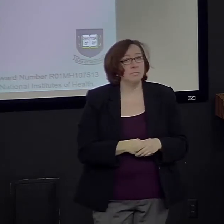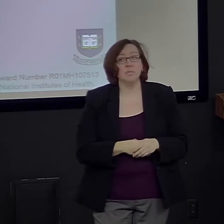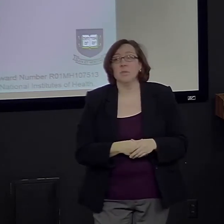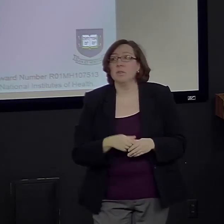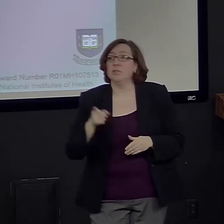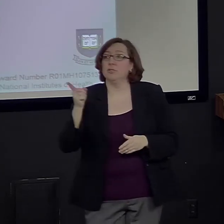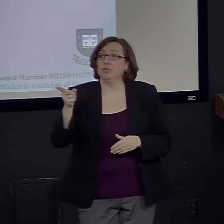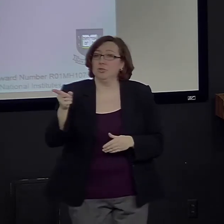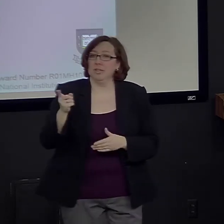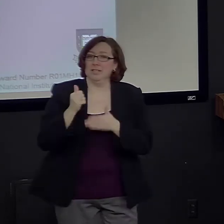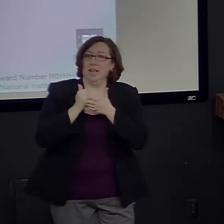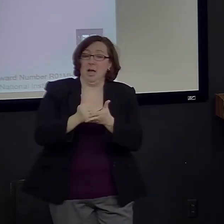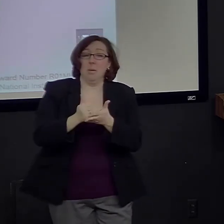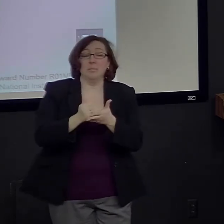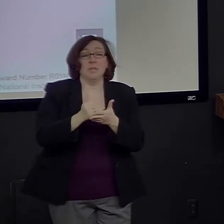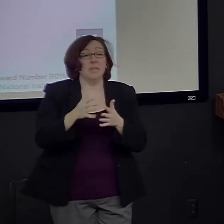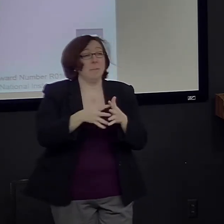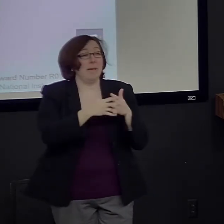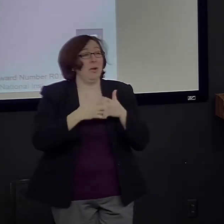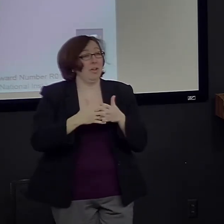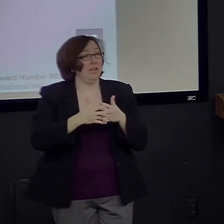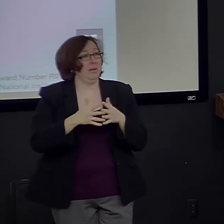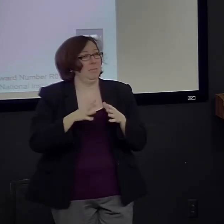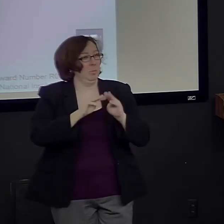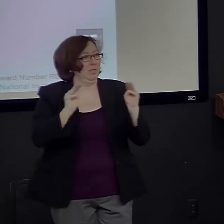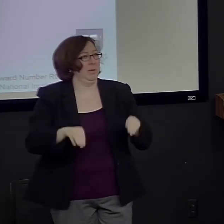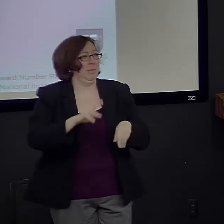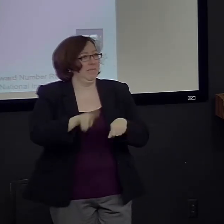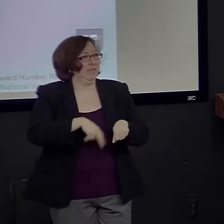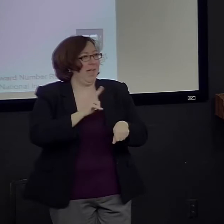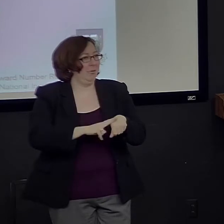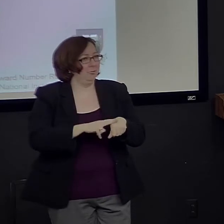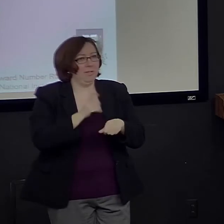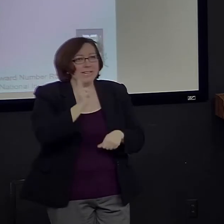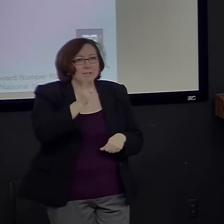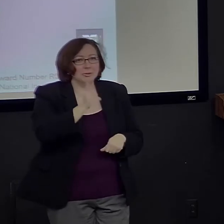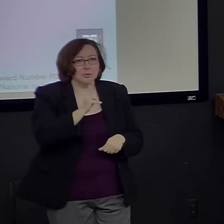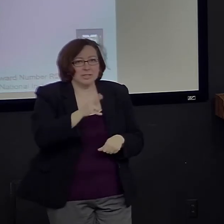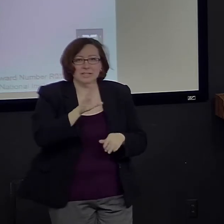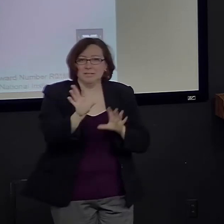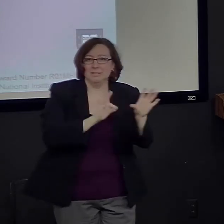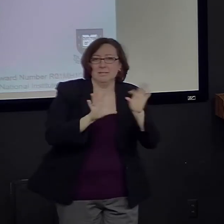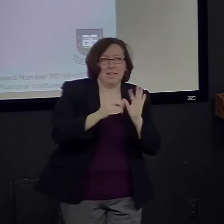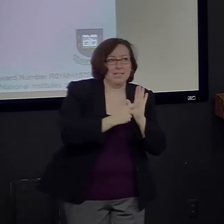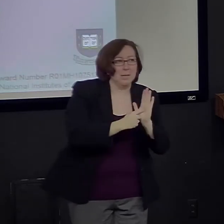at the American Museum of Natural History and was featured as one of the five women scientists